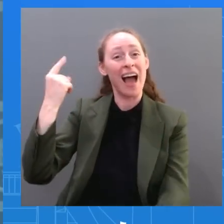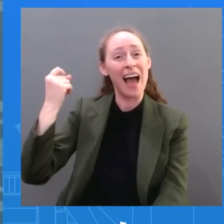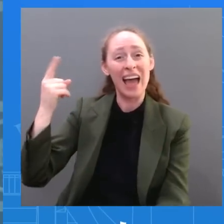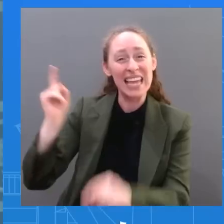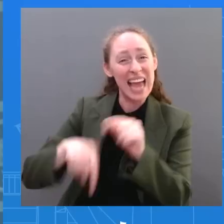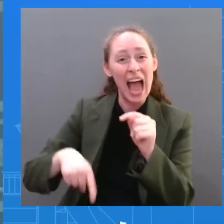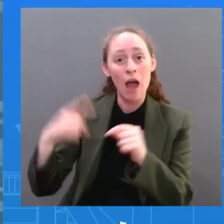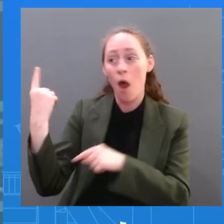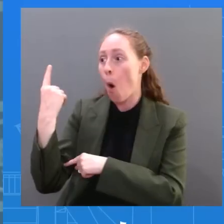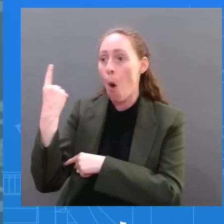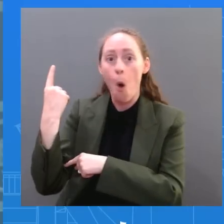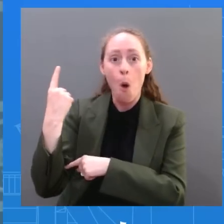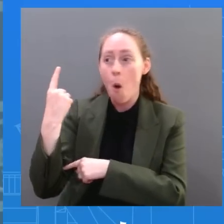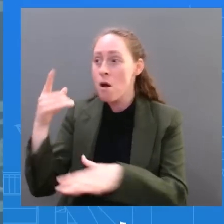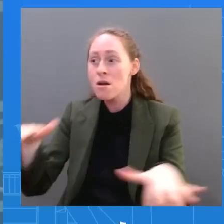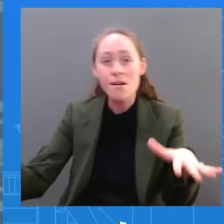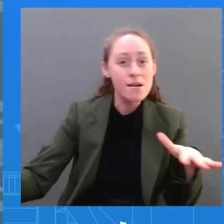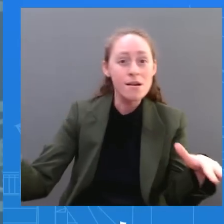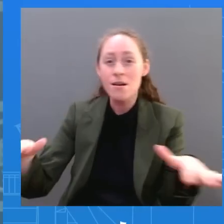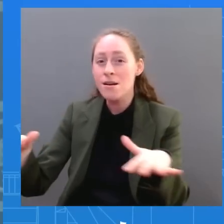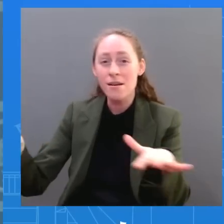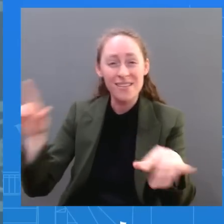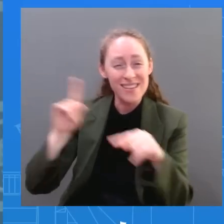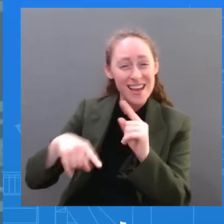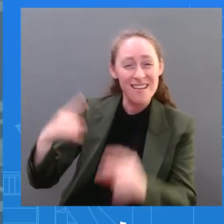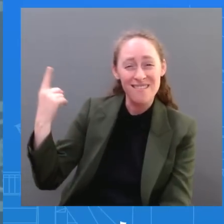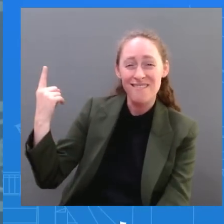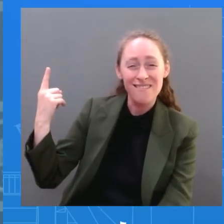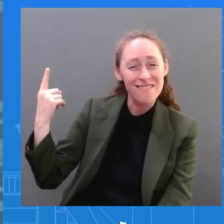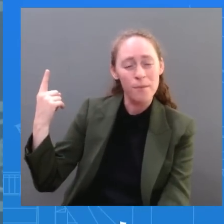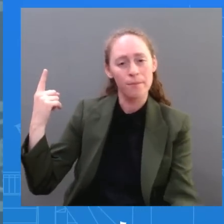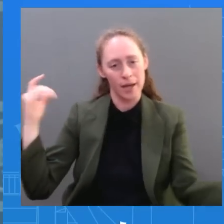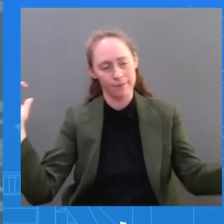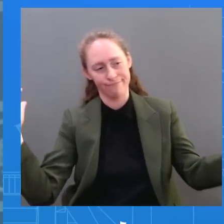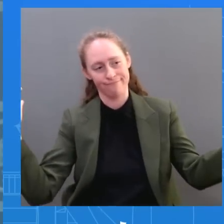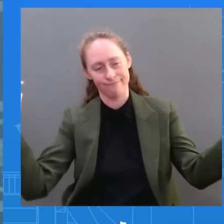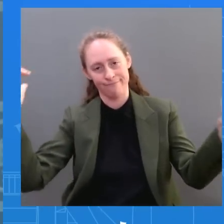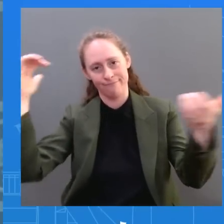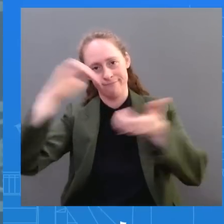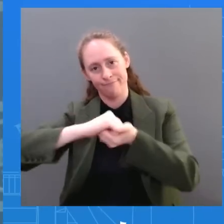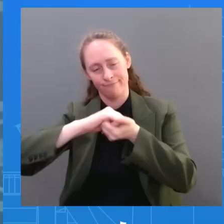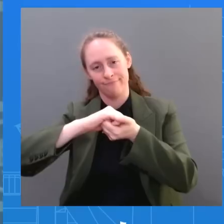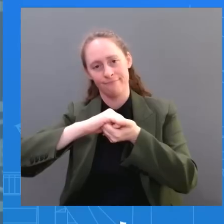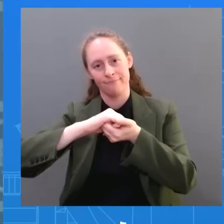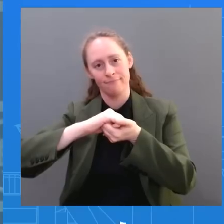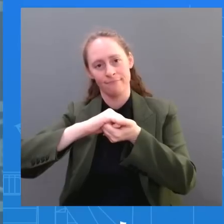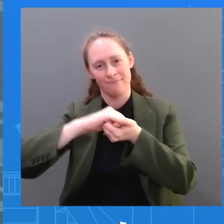But to your point: Within hours, when this decision came down, the President used his executive --